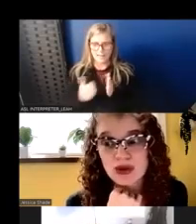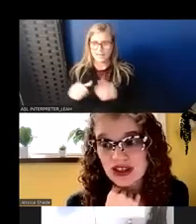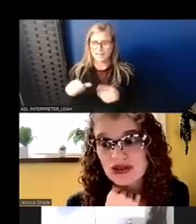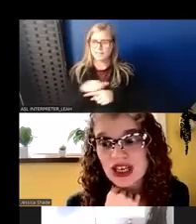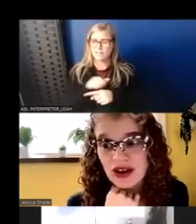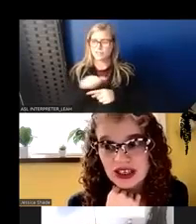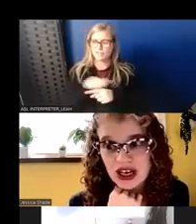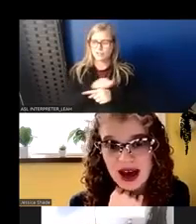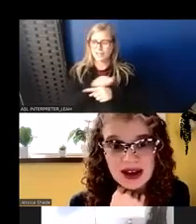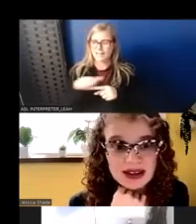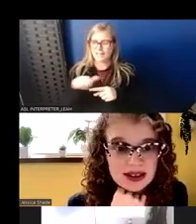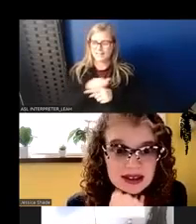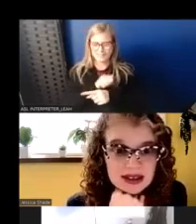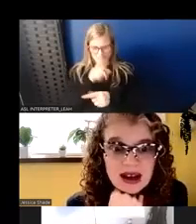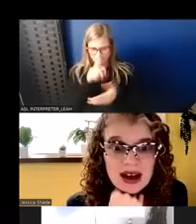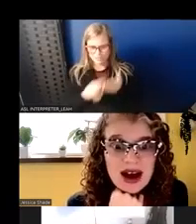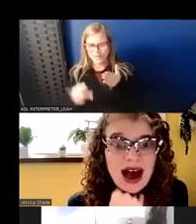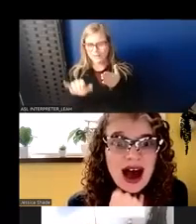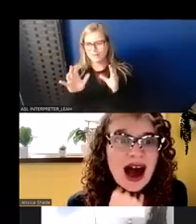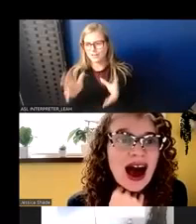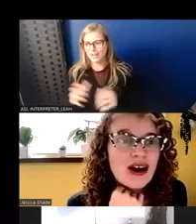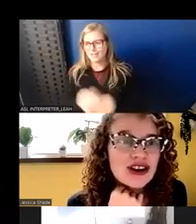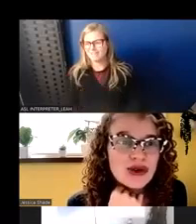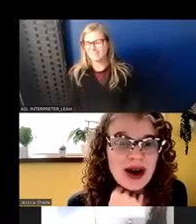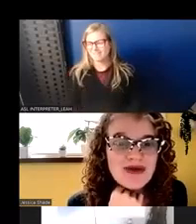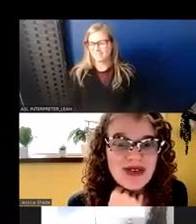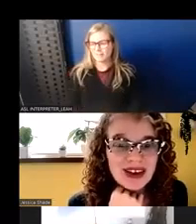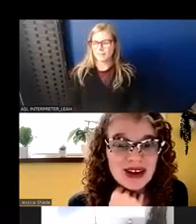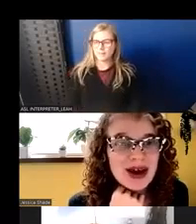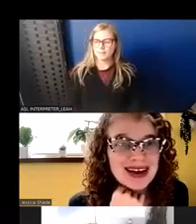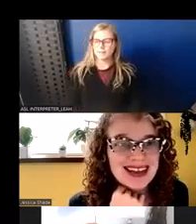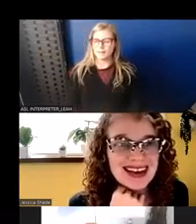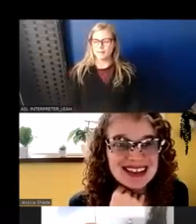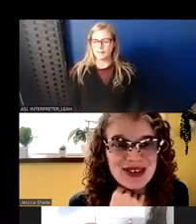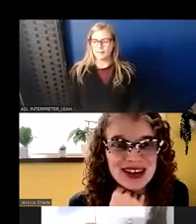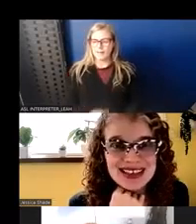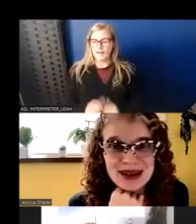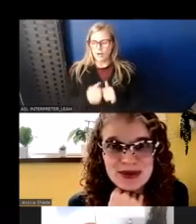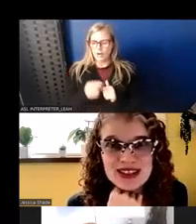So check out the chat. How do you evaluate scientific teams?